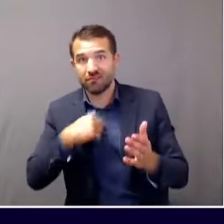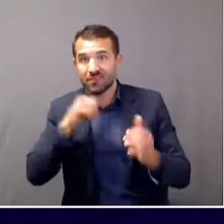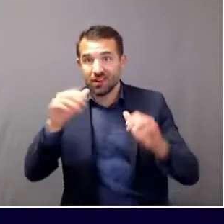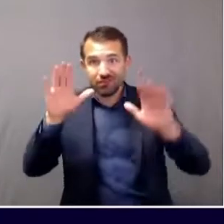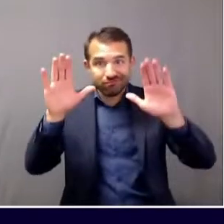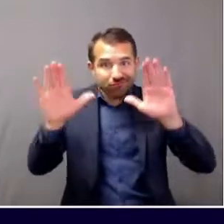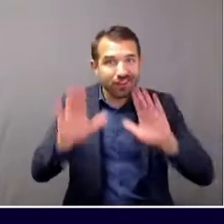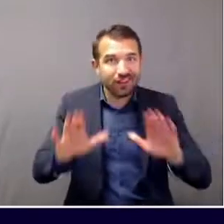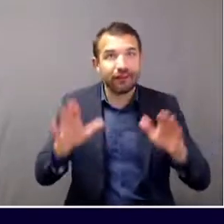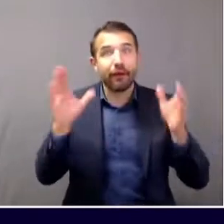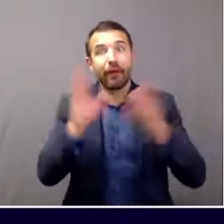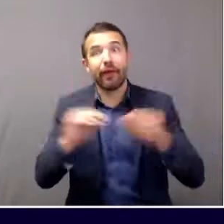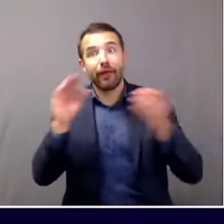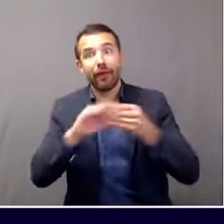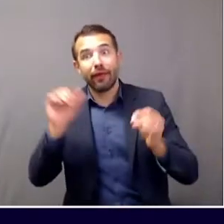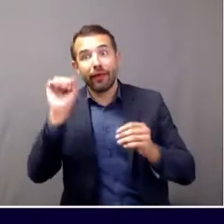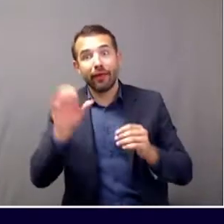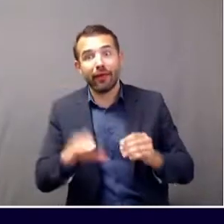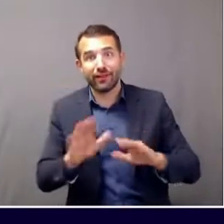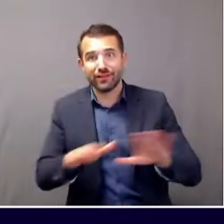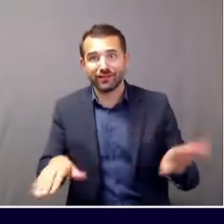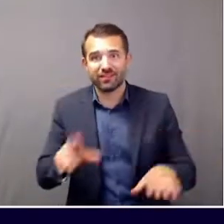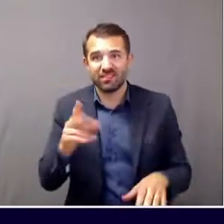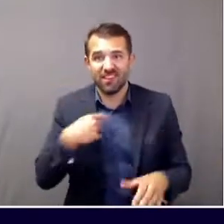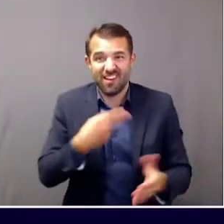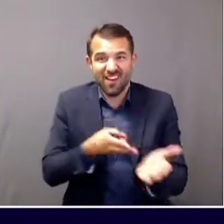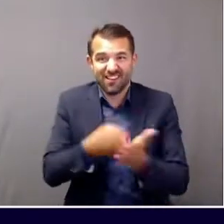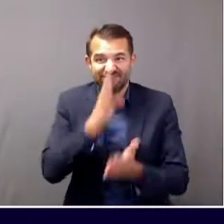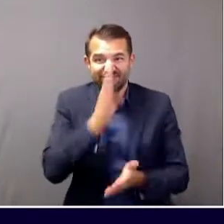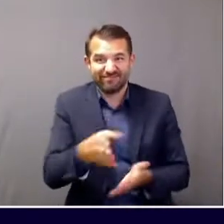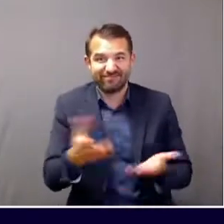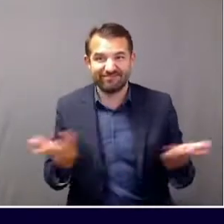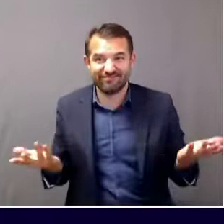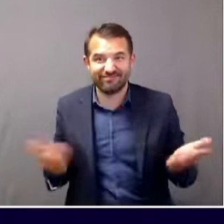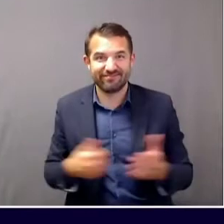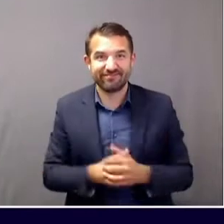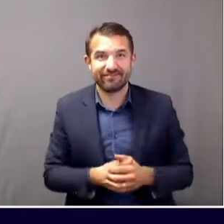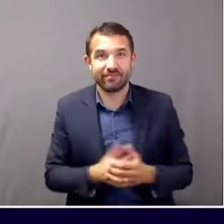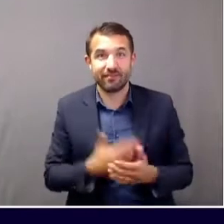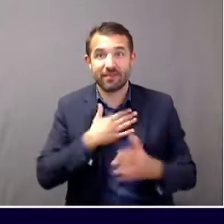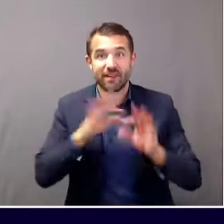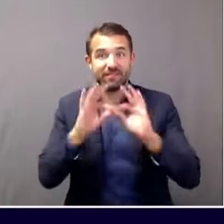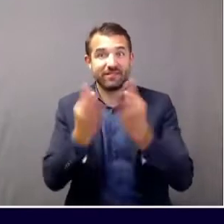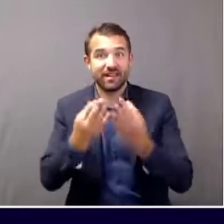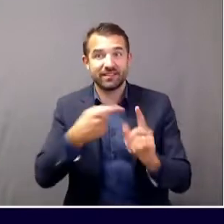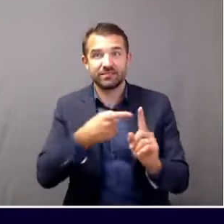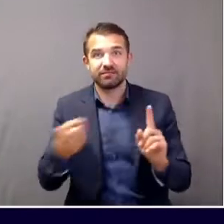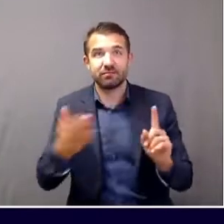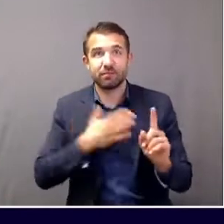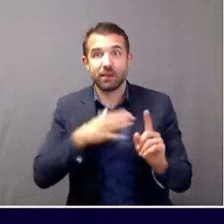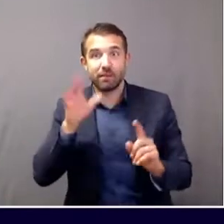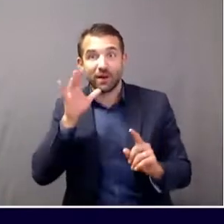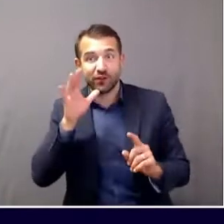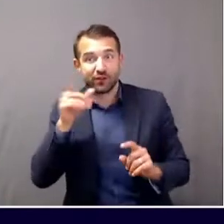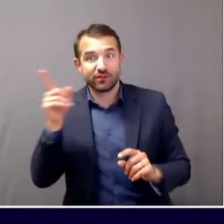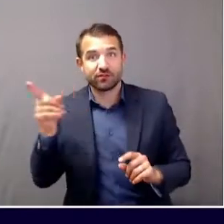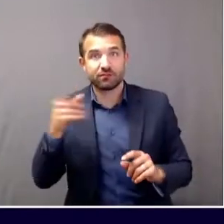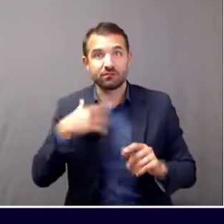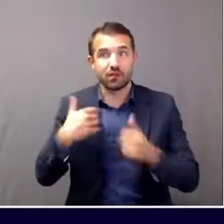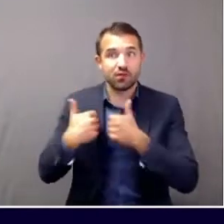just be straight with everybody what we've talked about in our